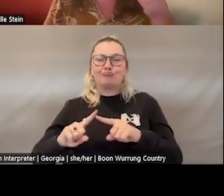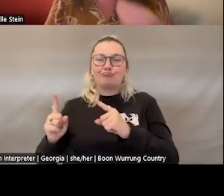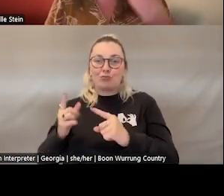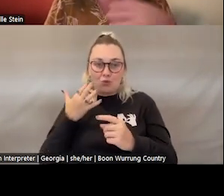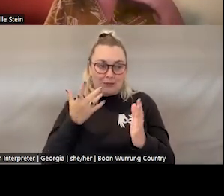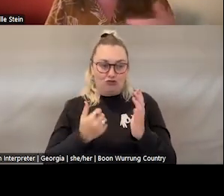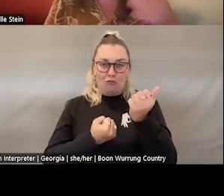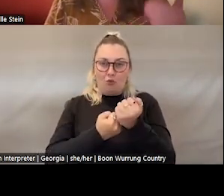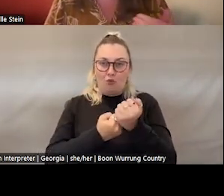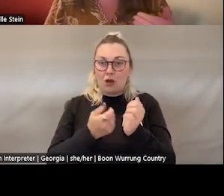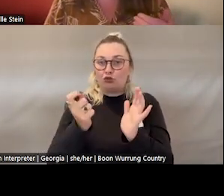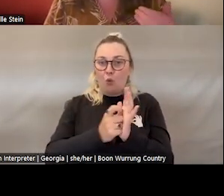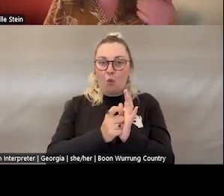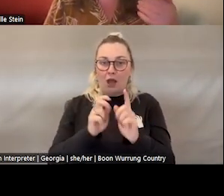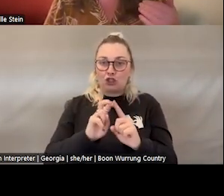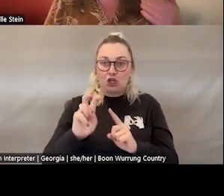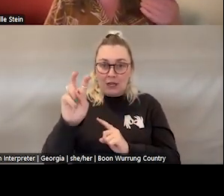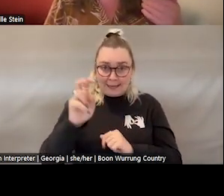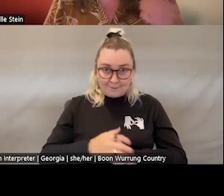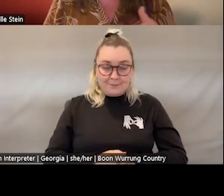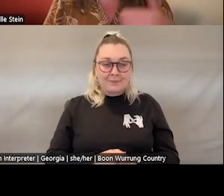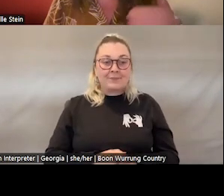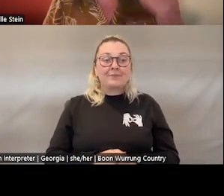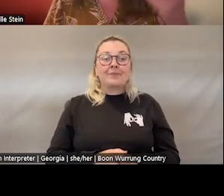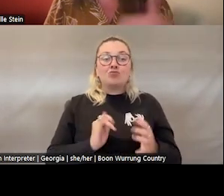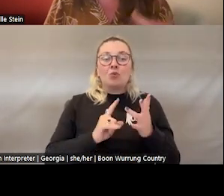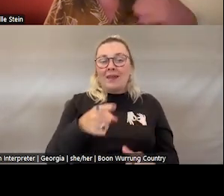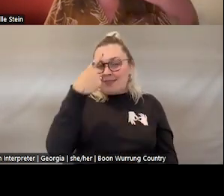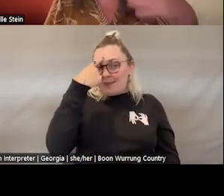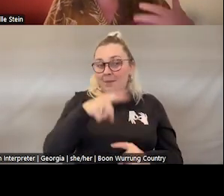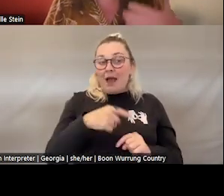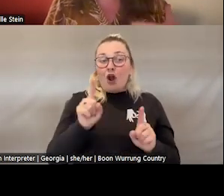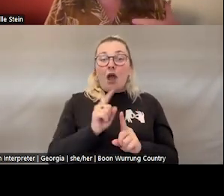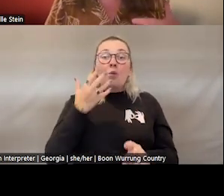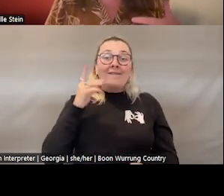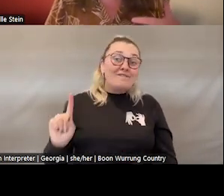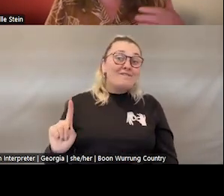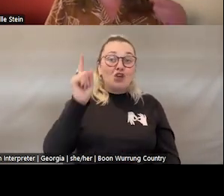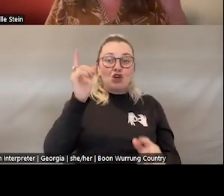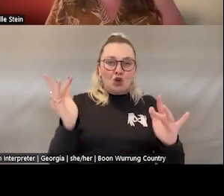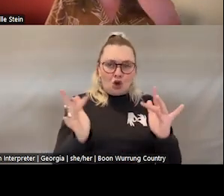or donor journey with us. Thinking about when someone has first contact with the organisation,